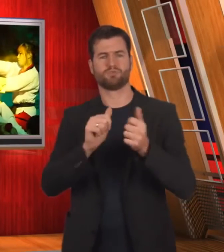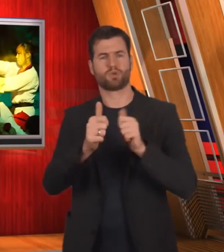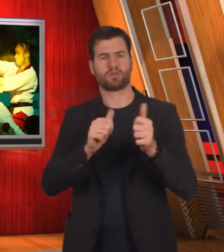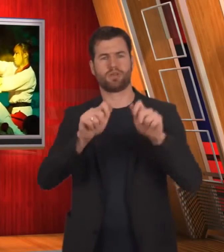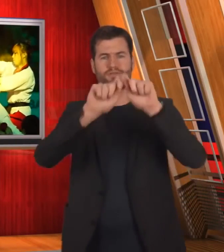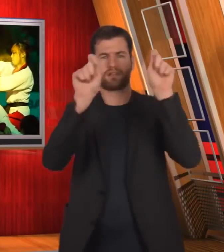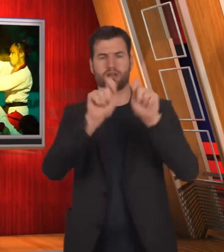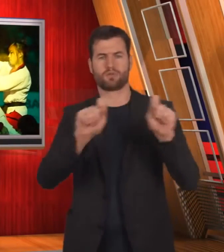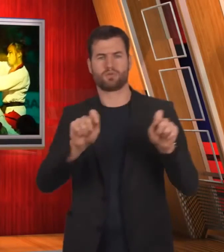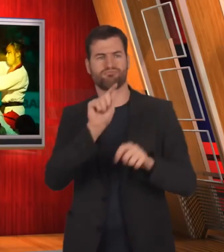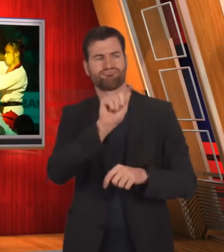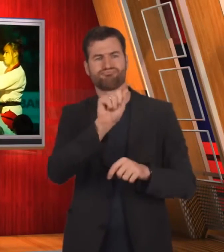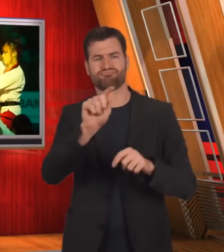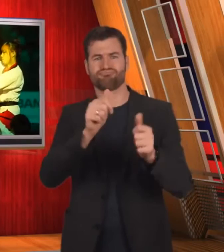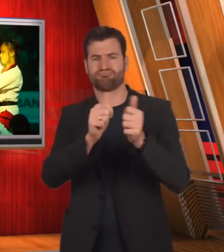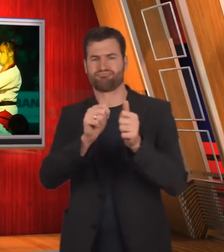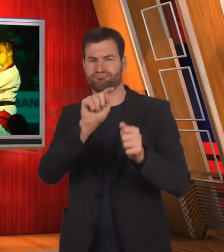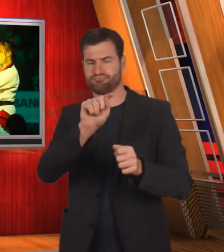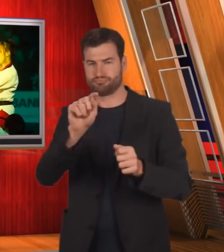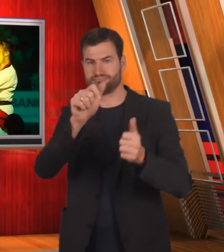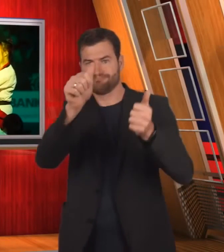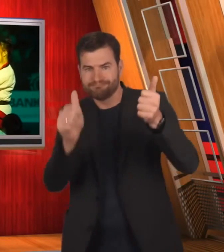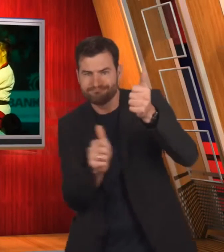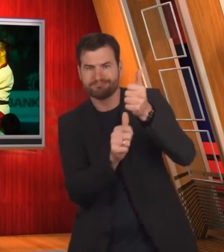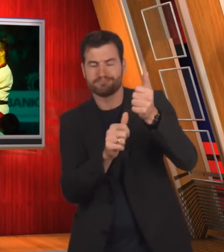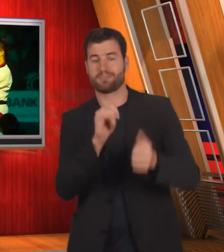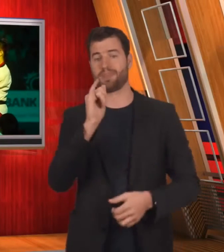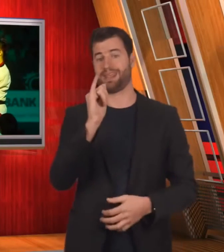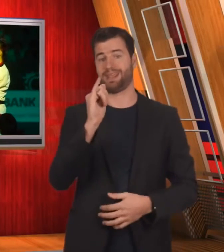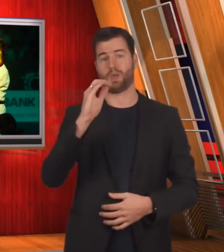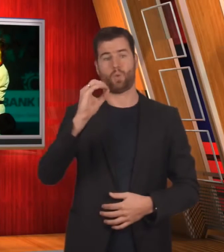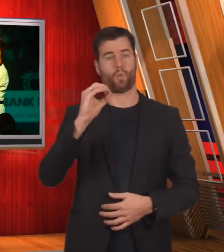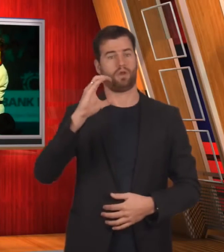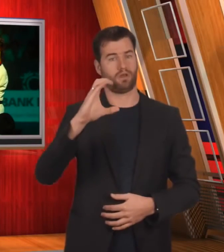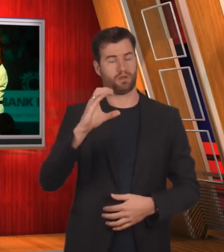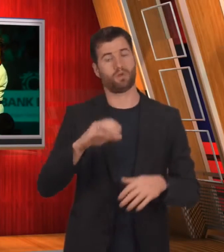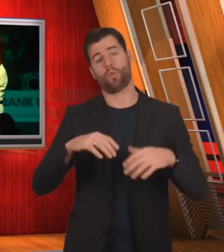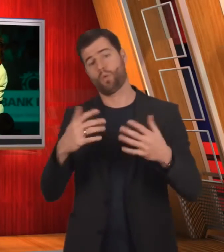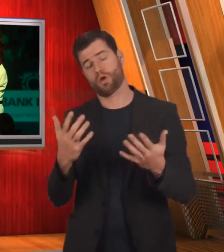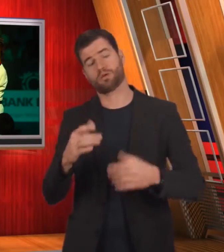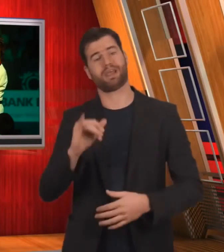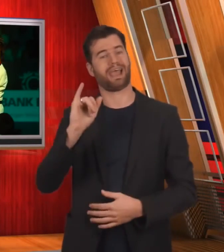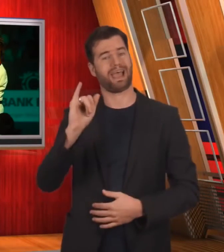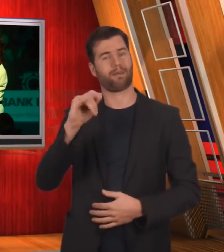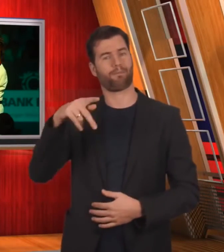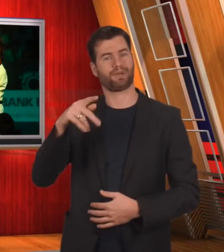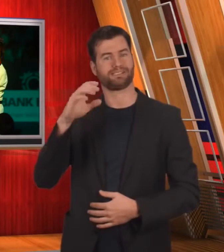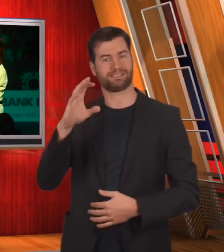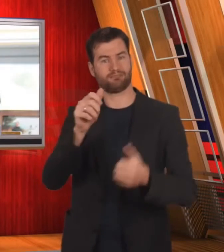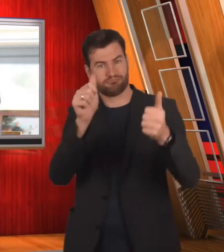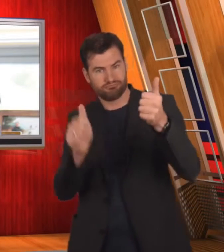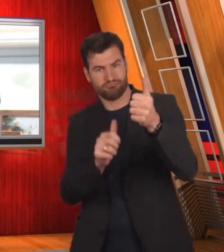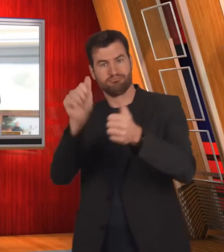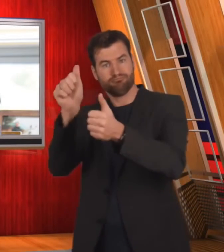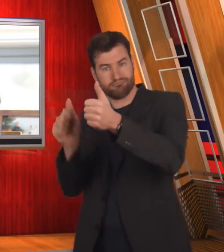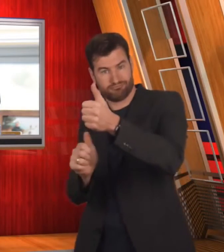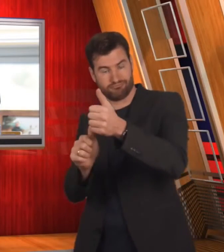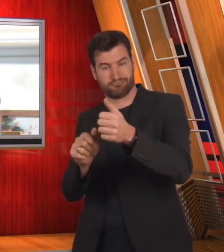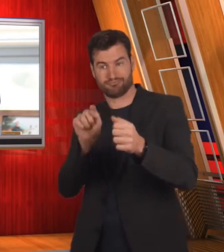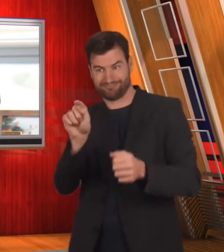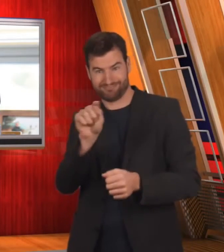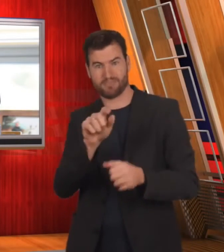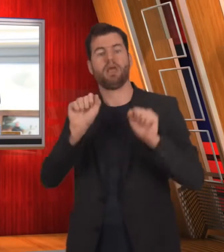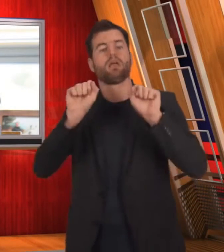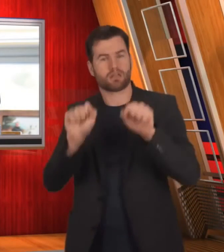Any sport federation under IOC or IPC can